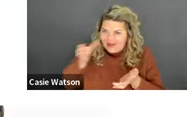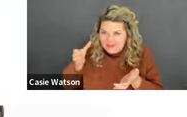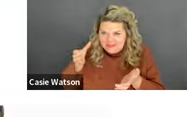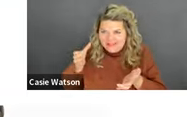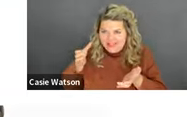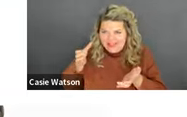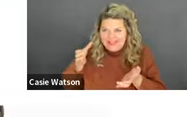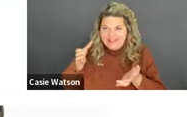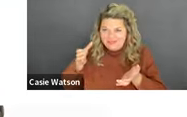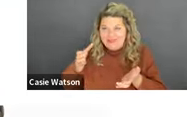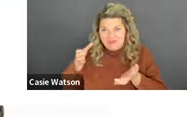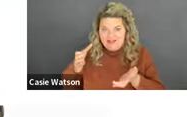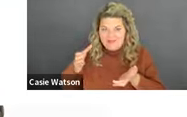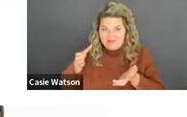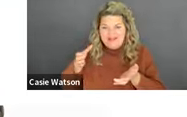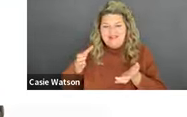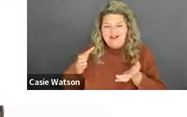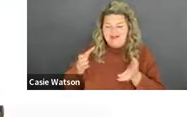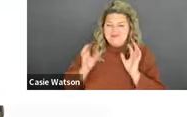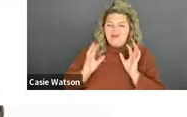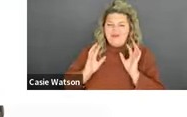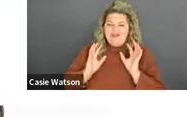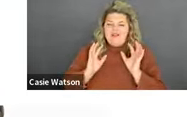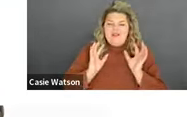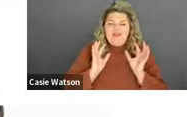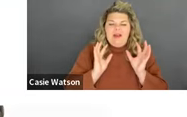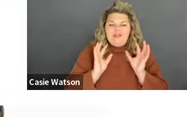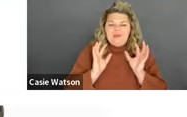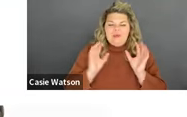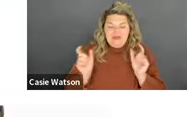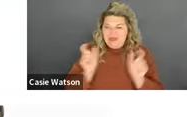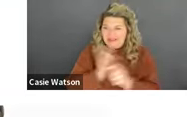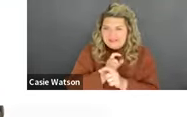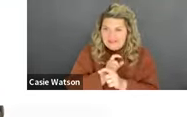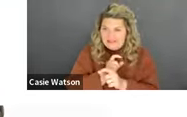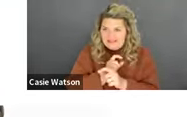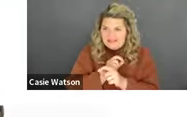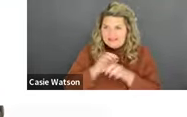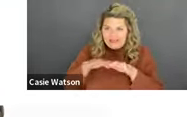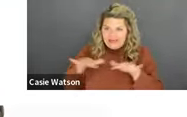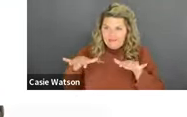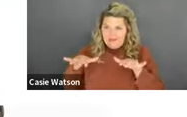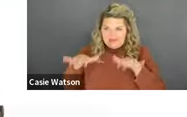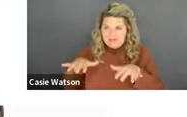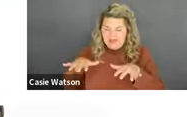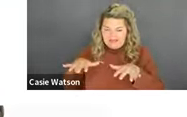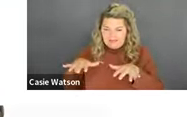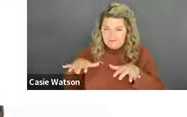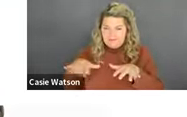So I wouldn't say drinks with a cup. So you have to rearrange the sentence, set it up in space,